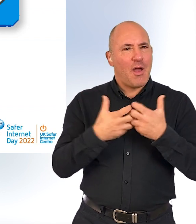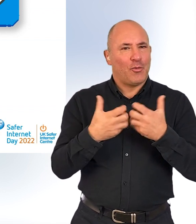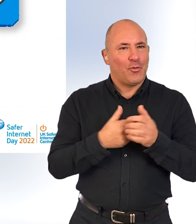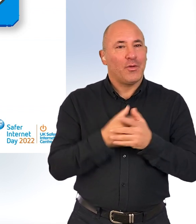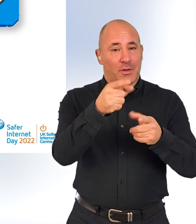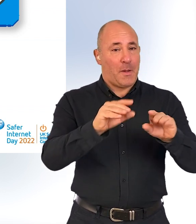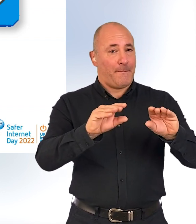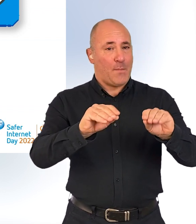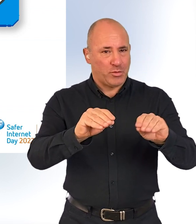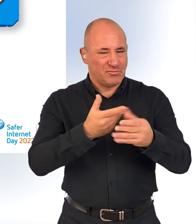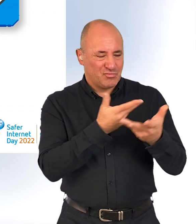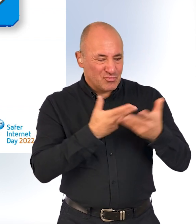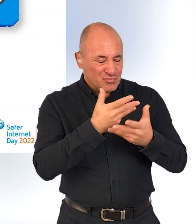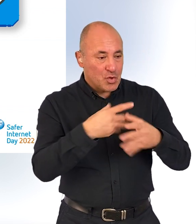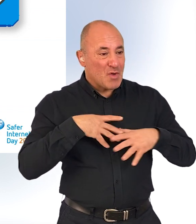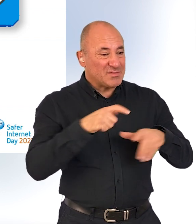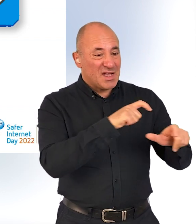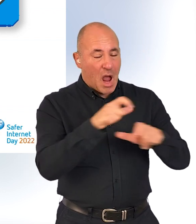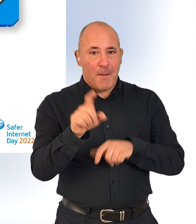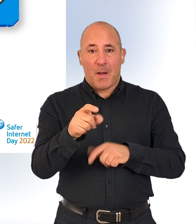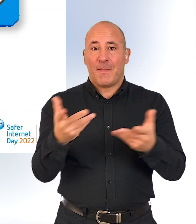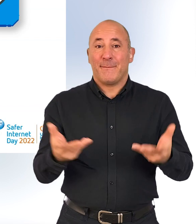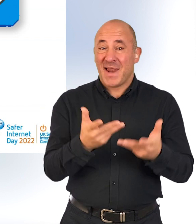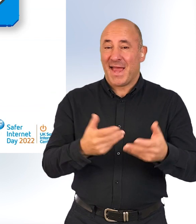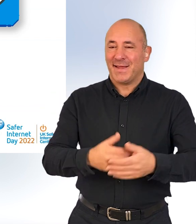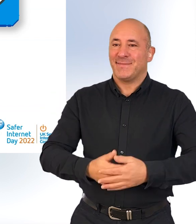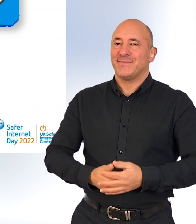Pause the recording now and press play when you are ready to continue.